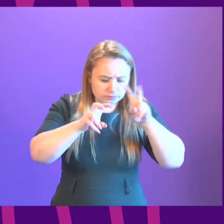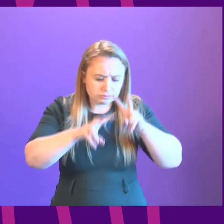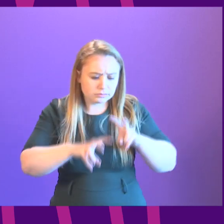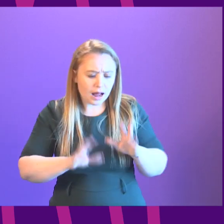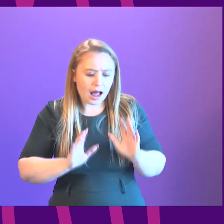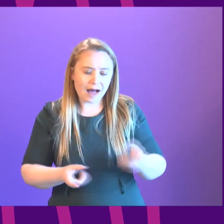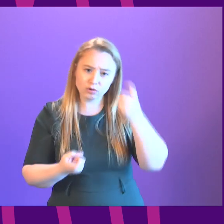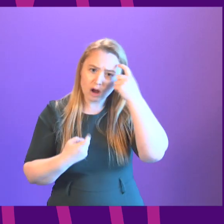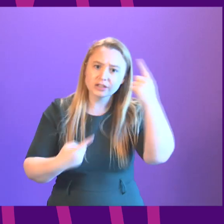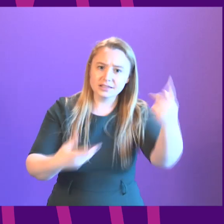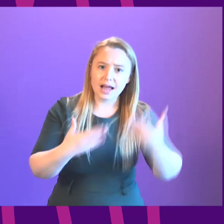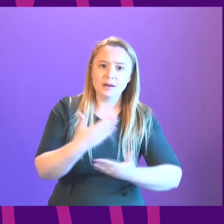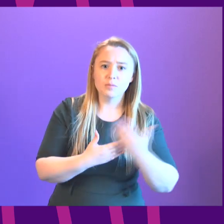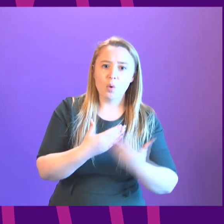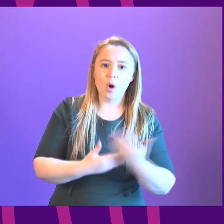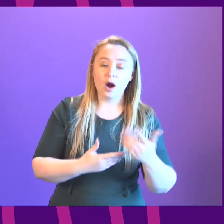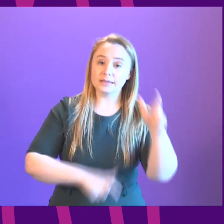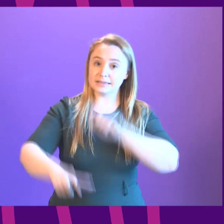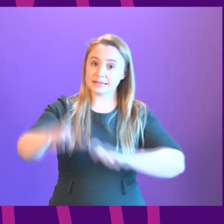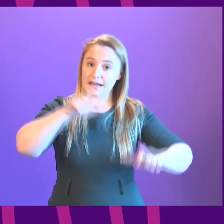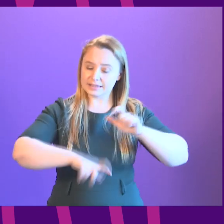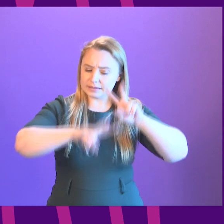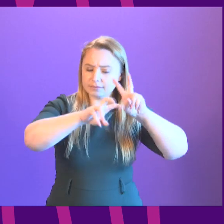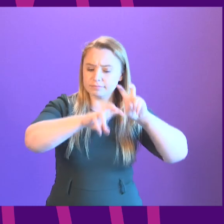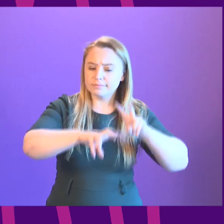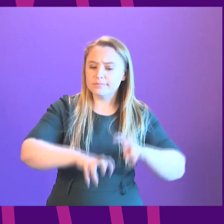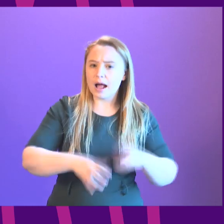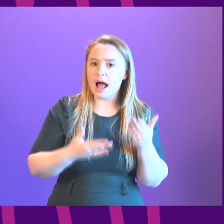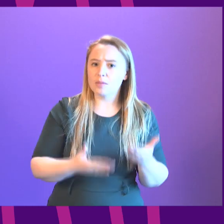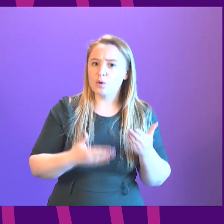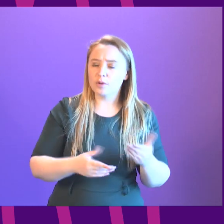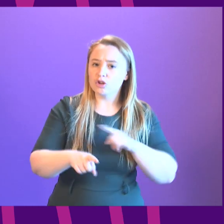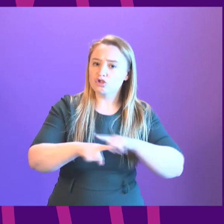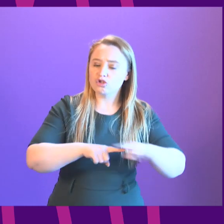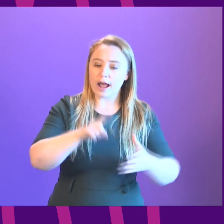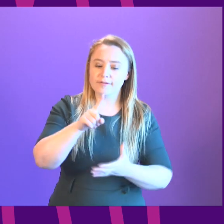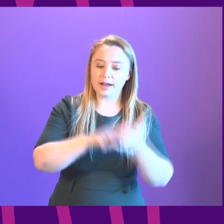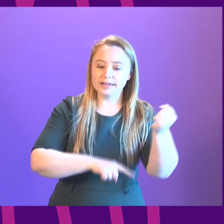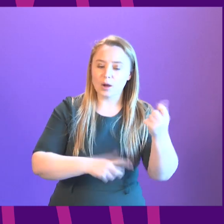Scientists are now exploring whether that strain of the virus is transmitting more easily